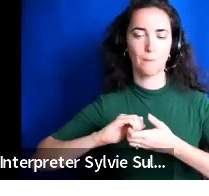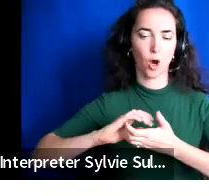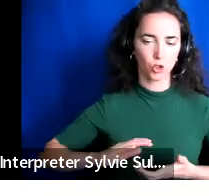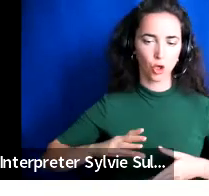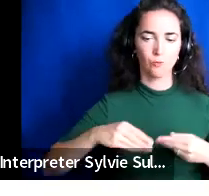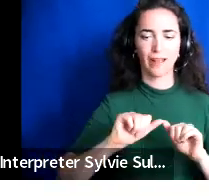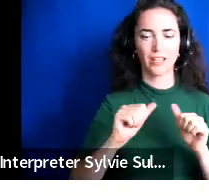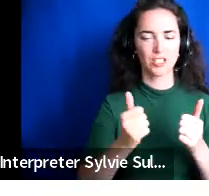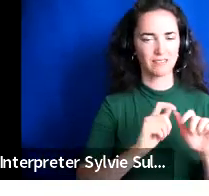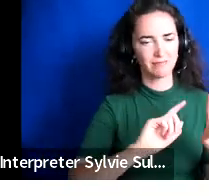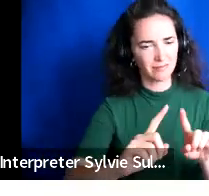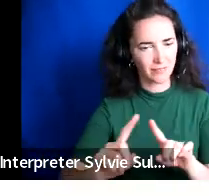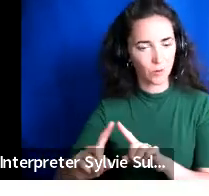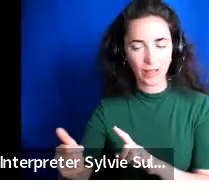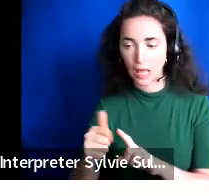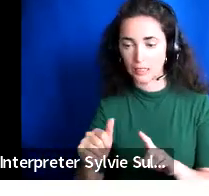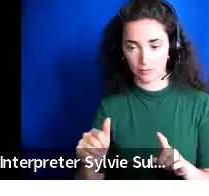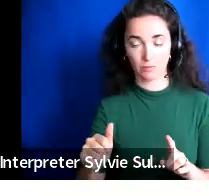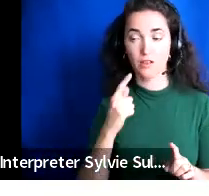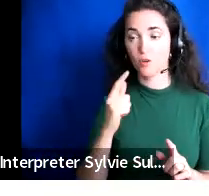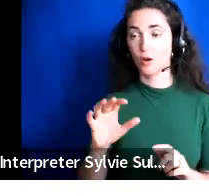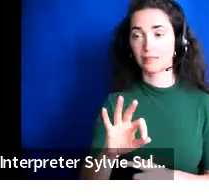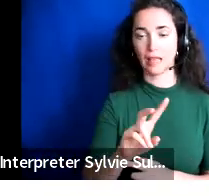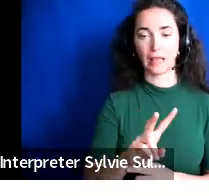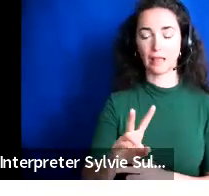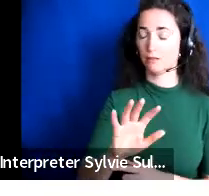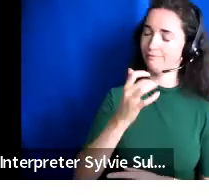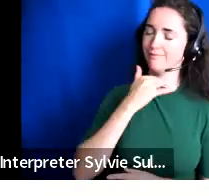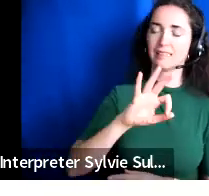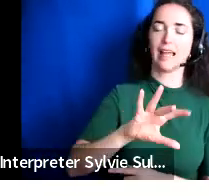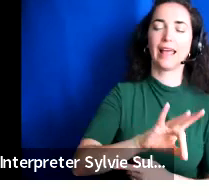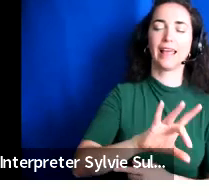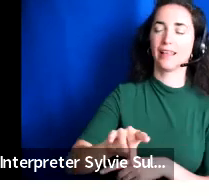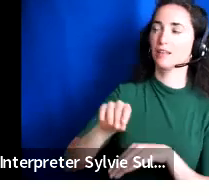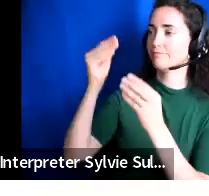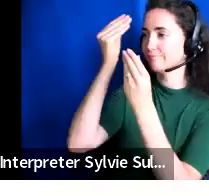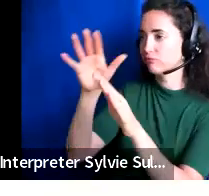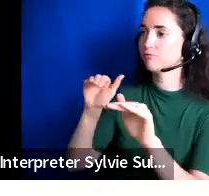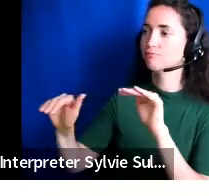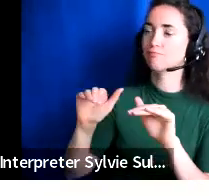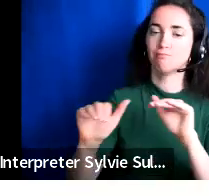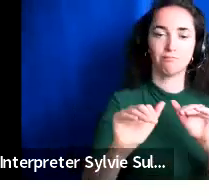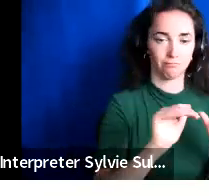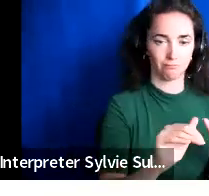Anyone for a spanning the word About 9, 8, 8, and of course that vision is with 9 and 8.